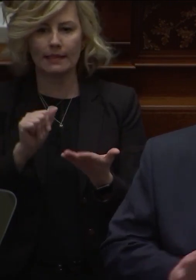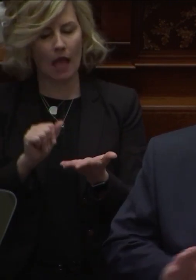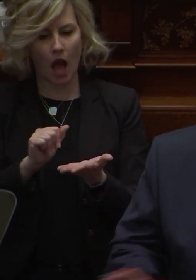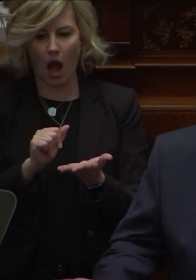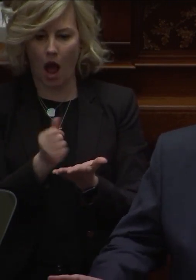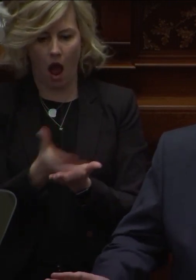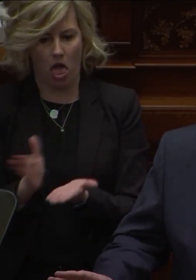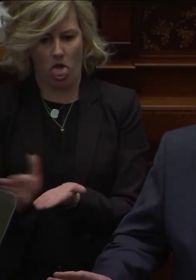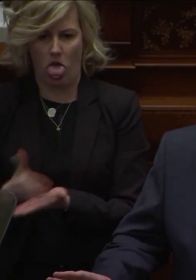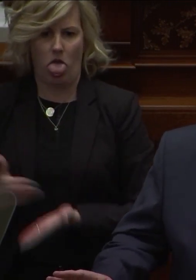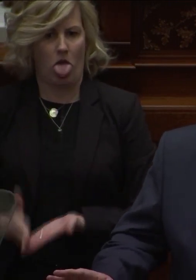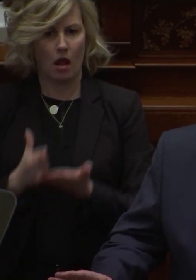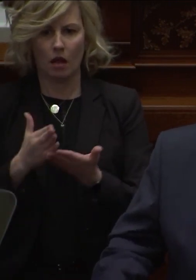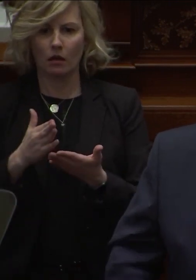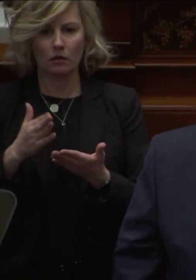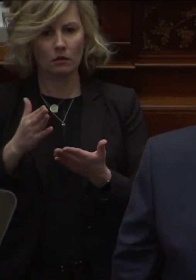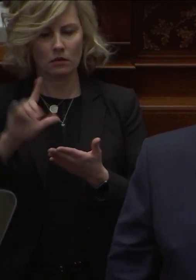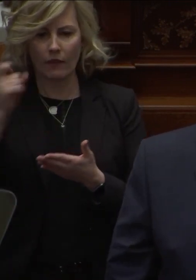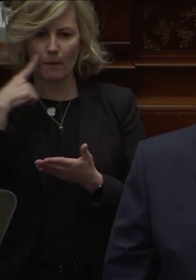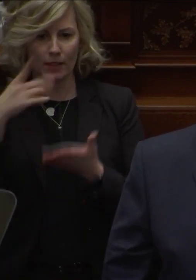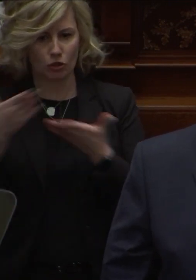SO LET'S NOT HOLLOW OUT VITAL